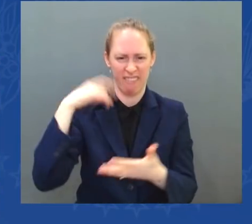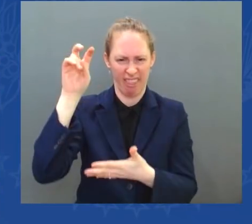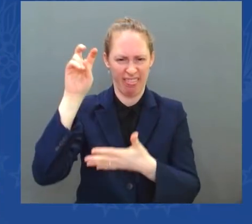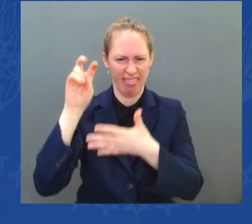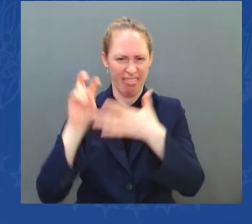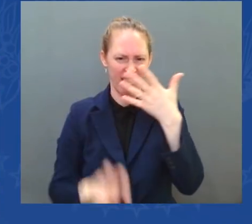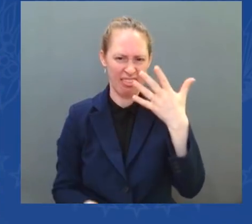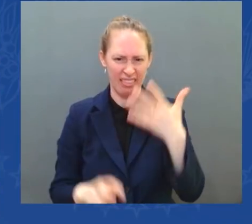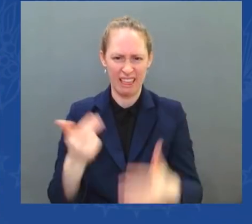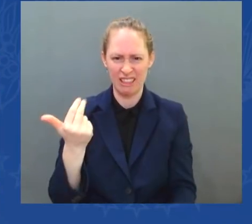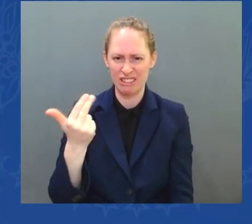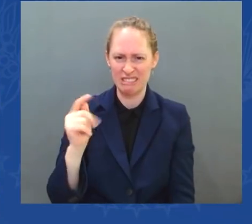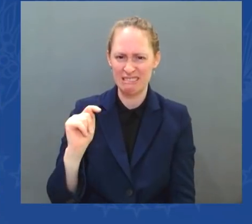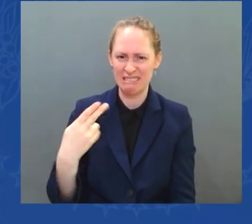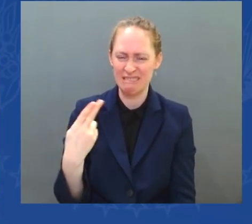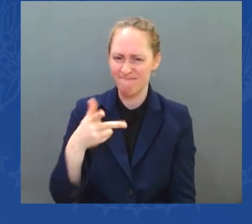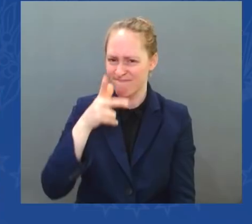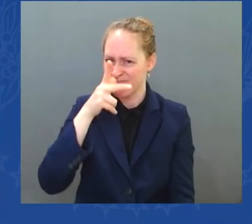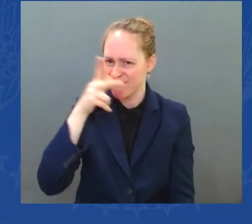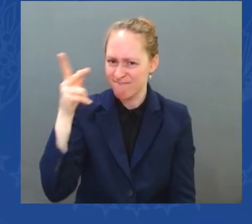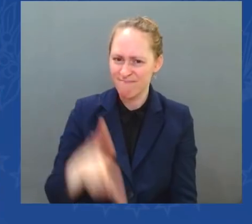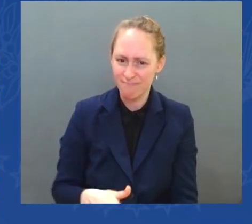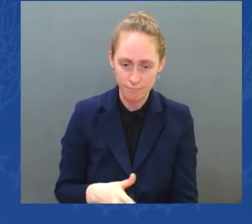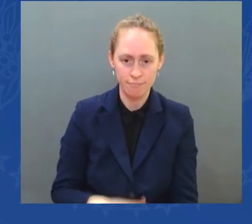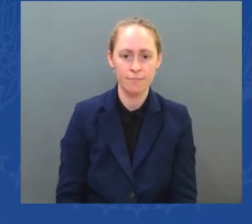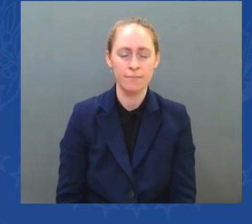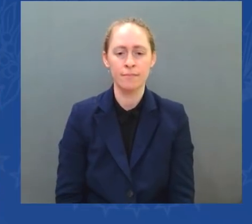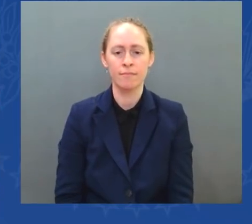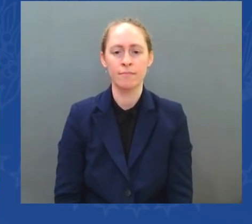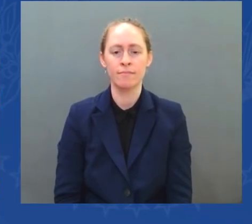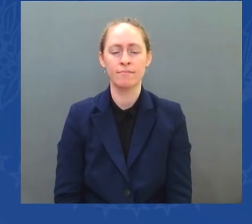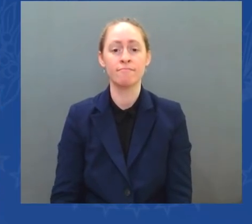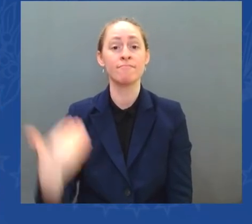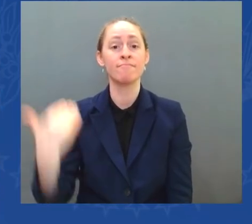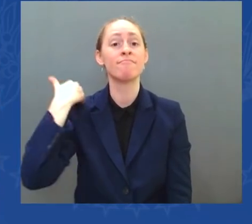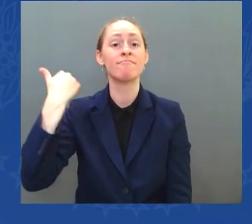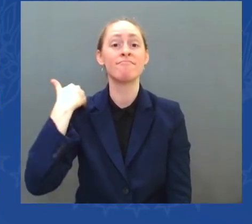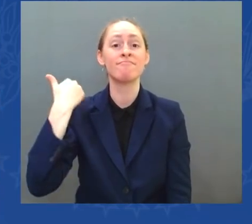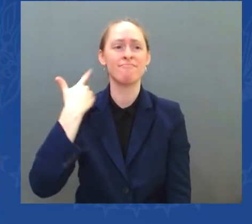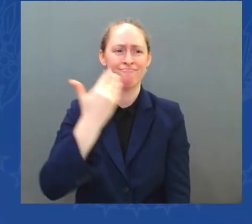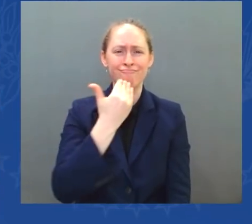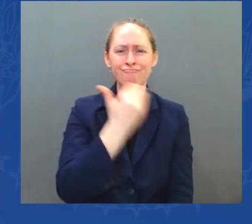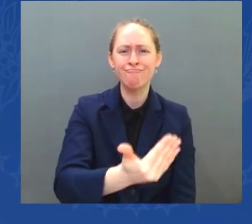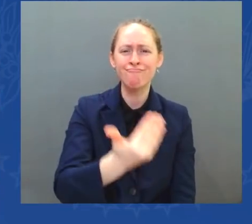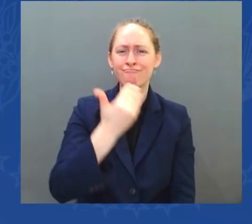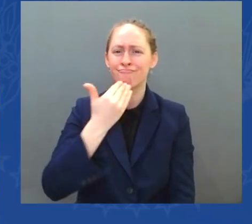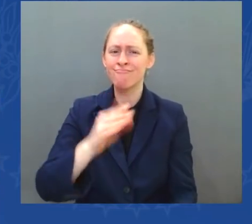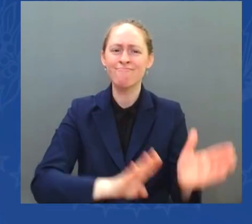Where are you going to build your factory, near a port that can get everything out of your -- out of -- that you manufacture